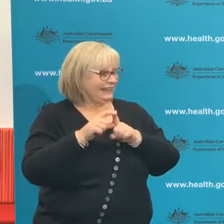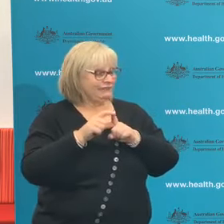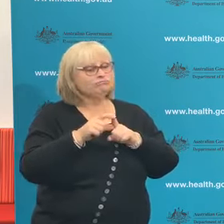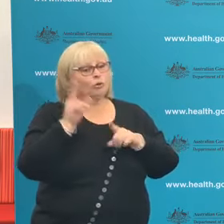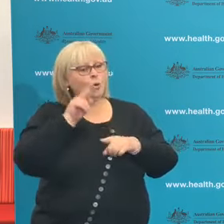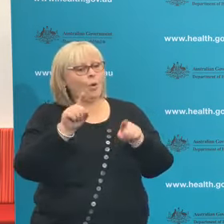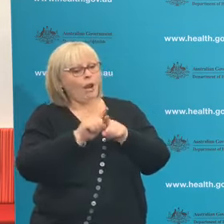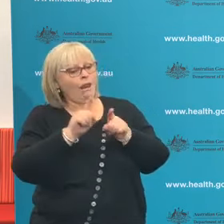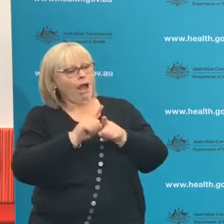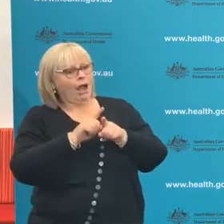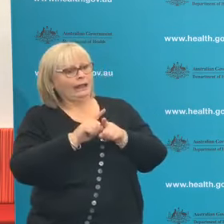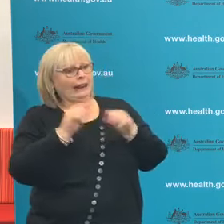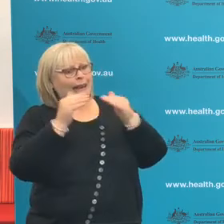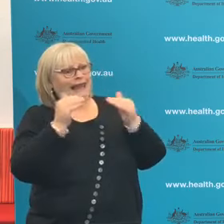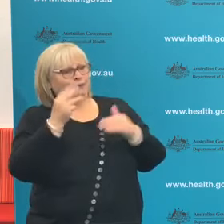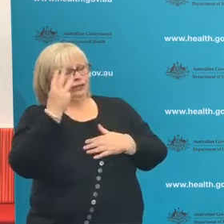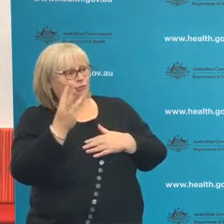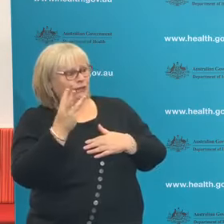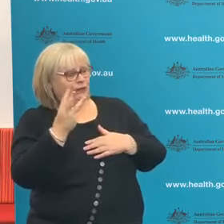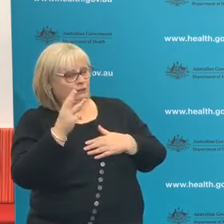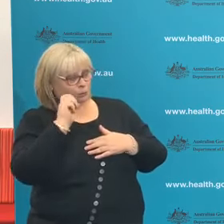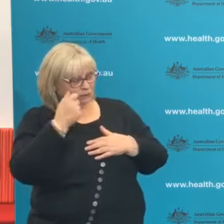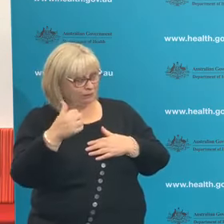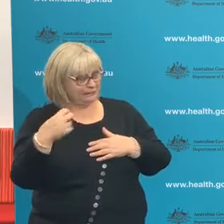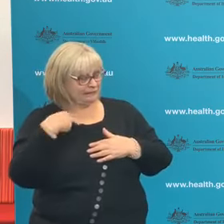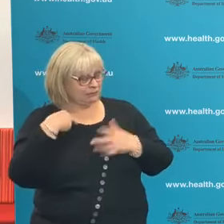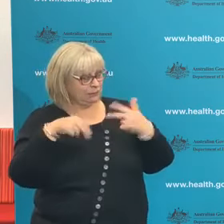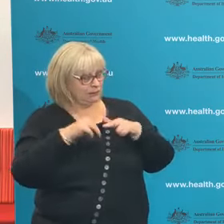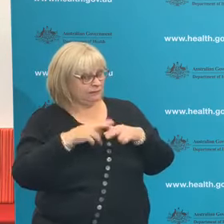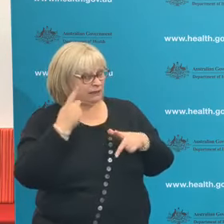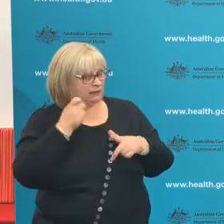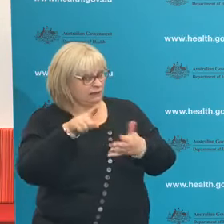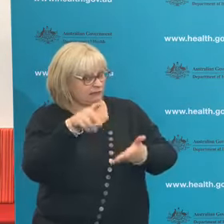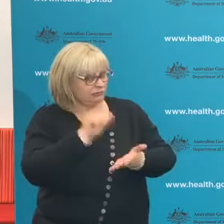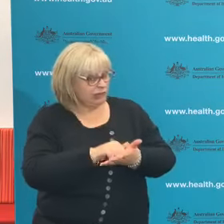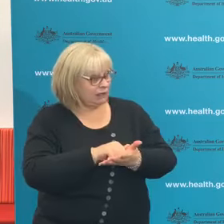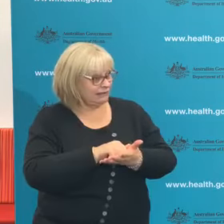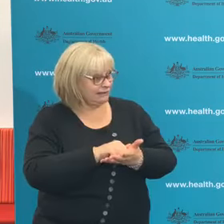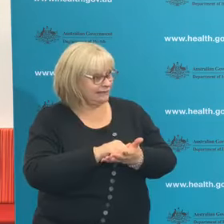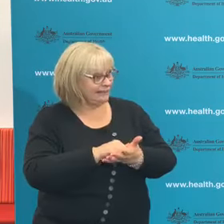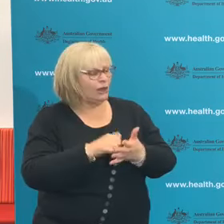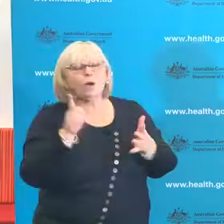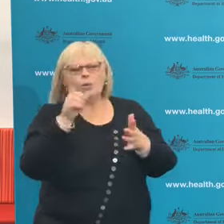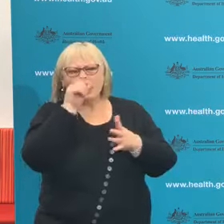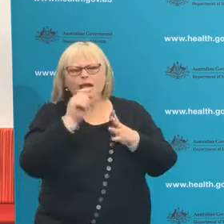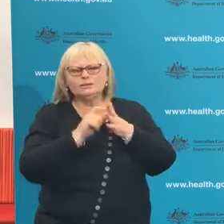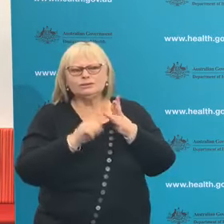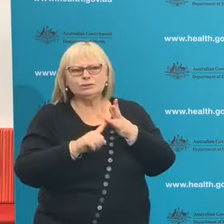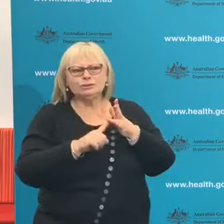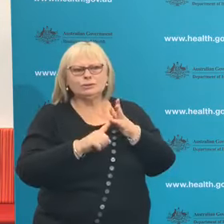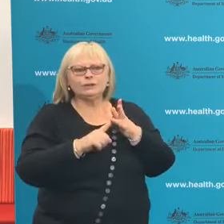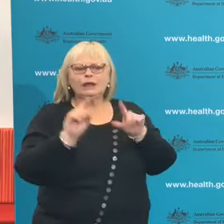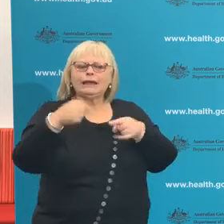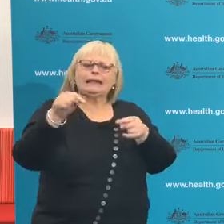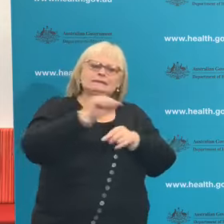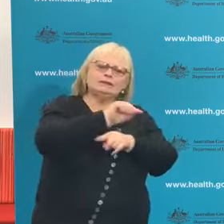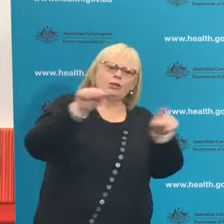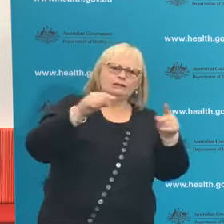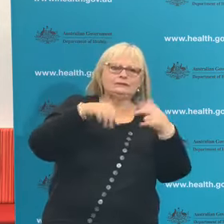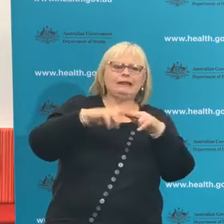to be category three. Would you be disappointed if that would be happening and what action should be taken against anyone doing that?